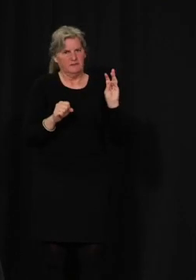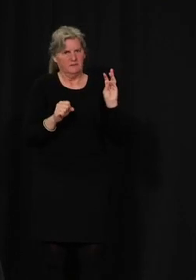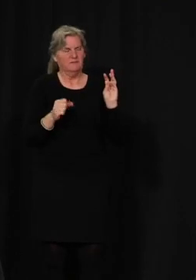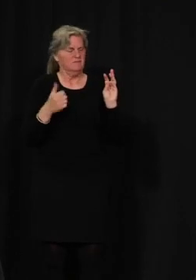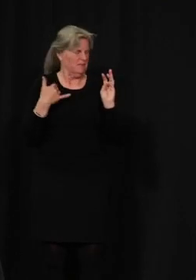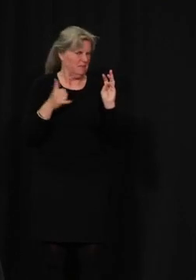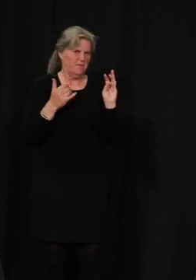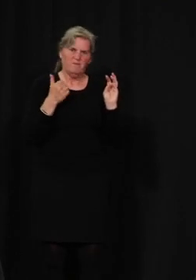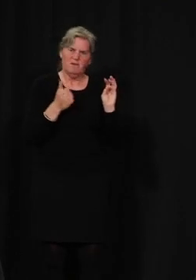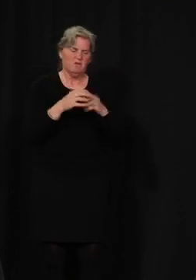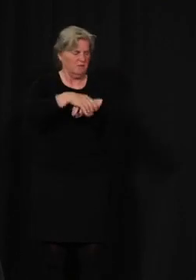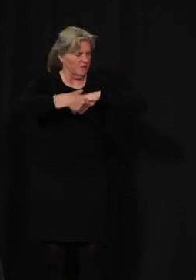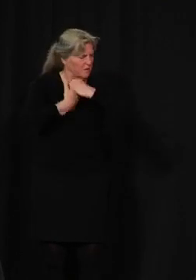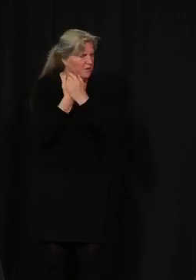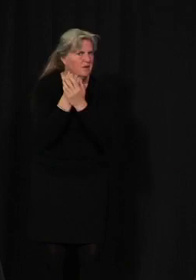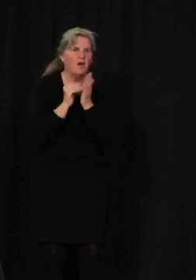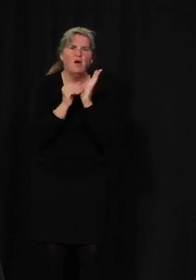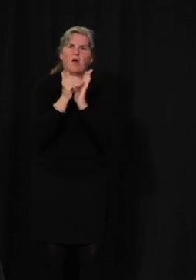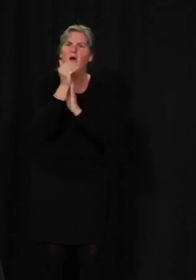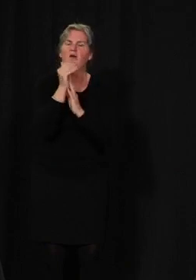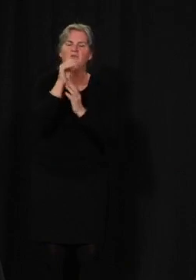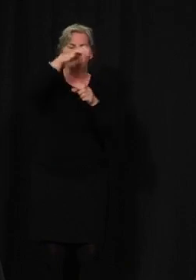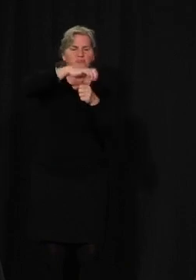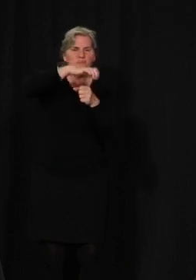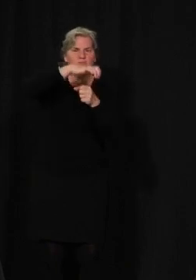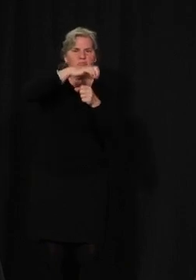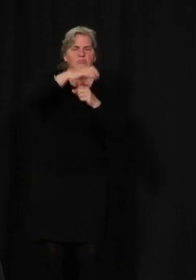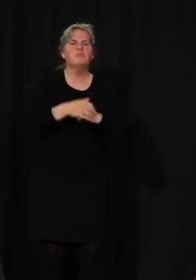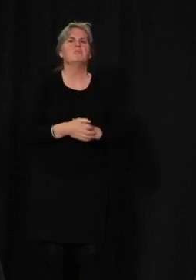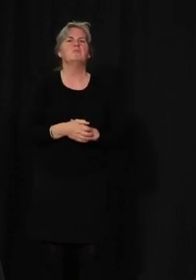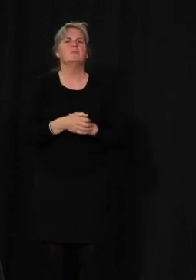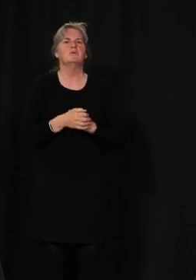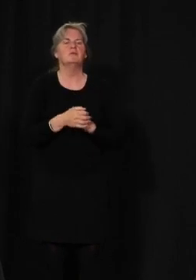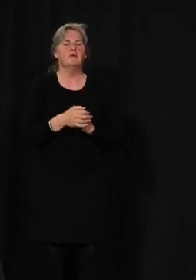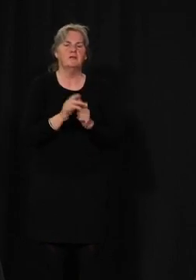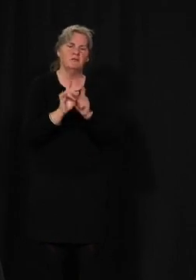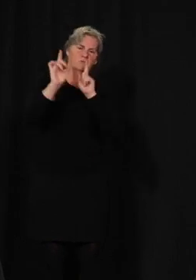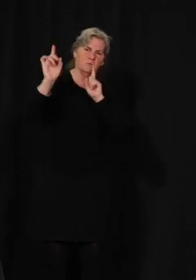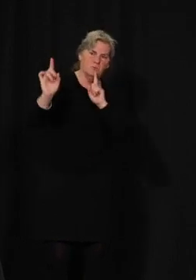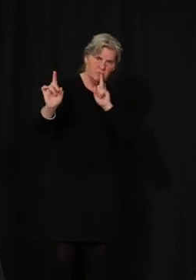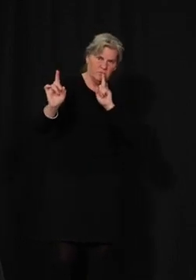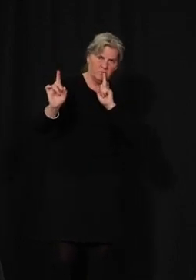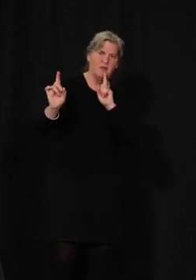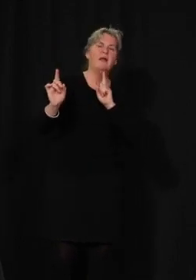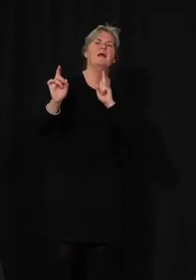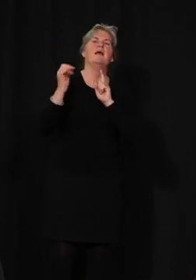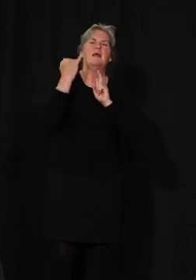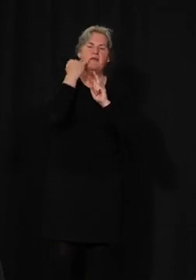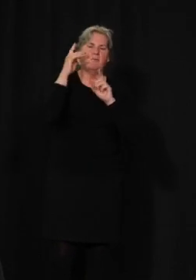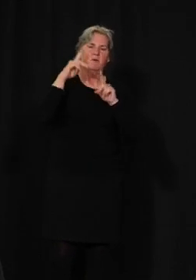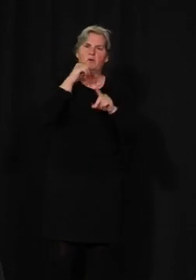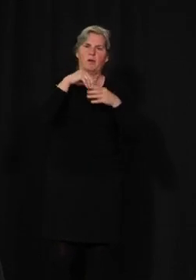Wash your hands frequently or ue hand sanitizer. Stay two metres apart from anyoe not in your bubble.